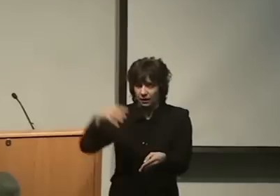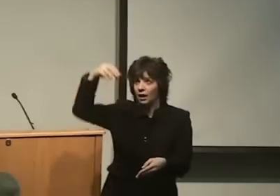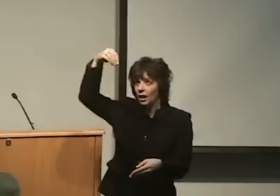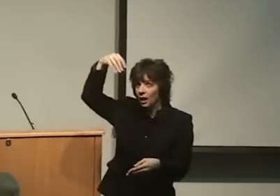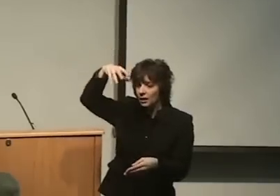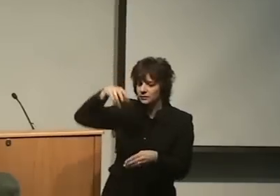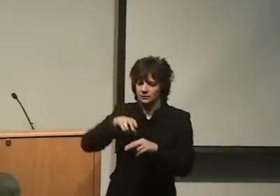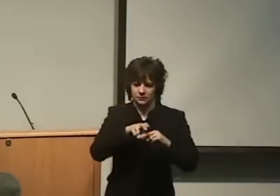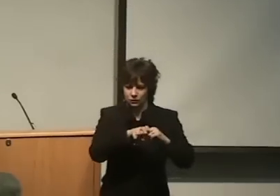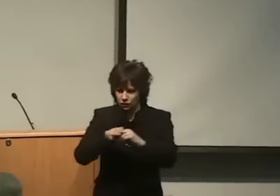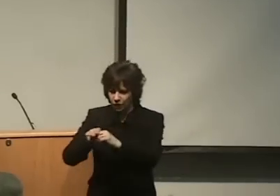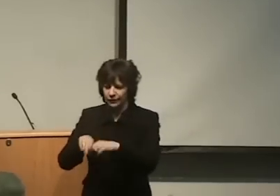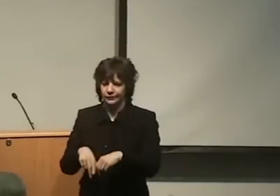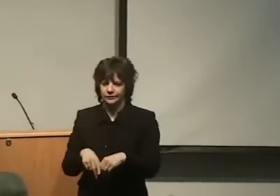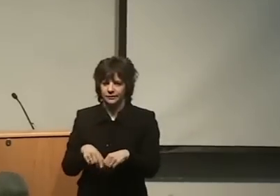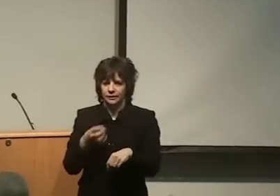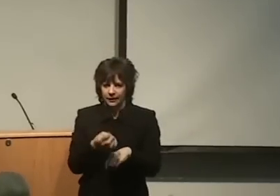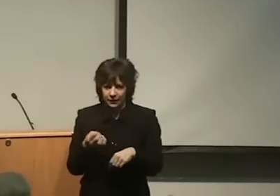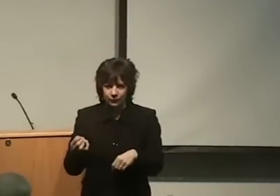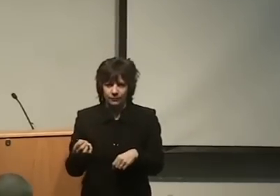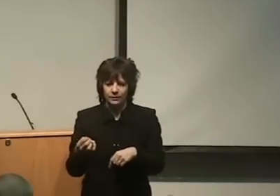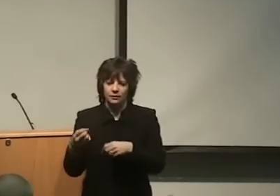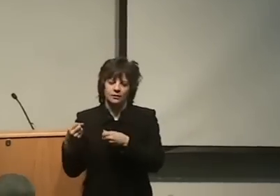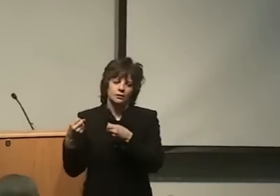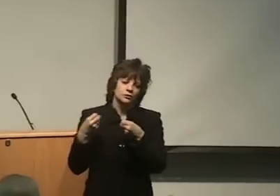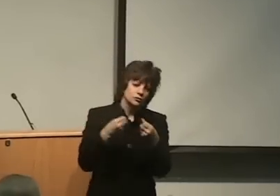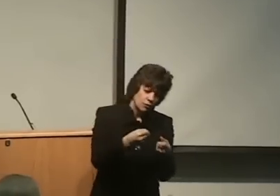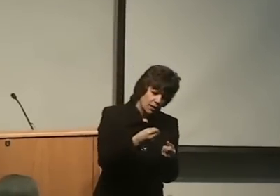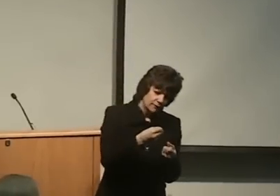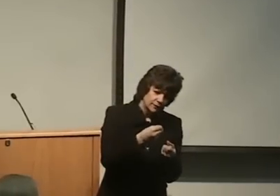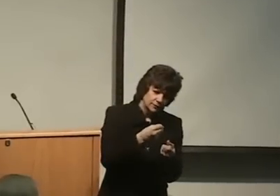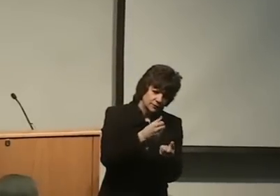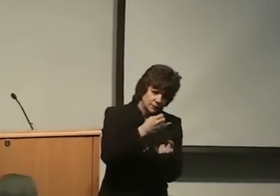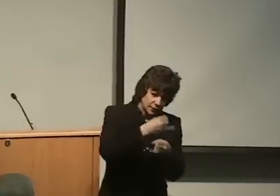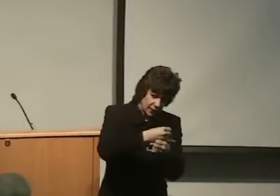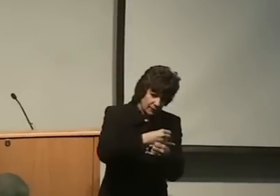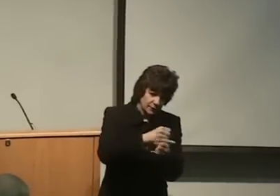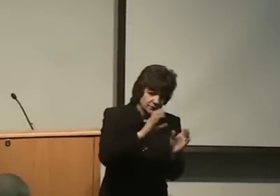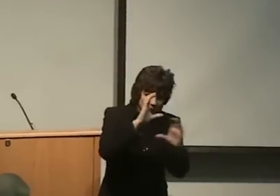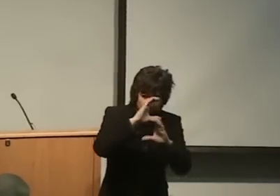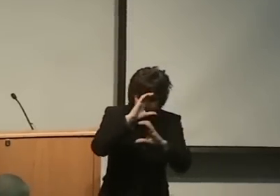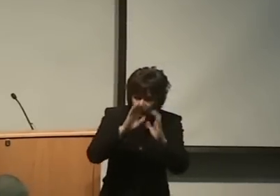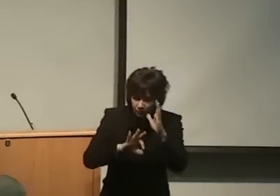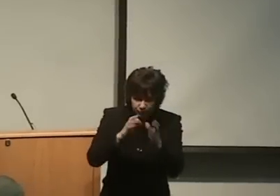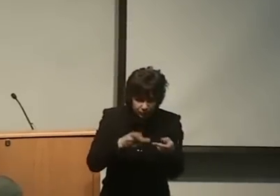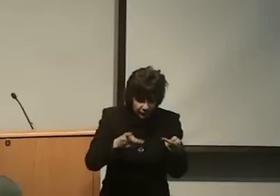chairs, driving to campus, finding a parking space, we want every second of class time to be used